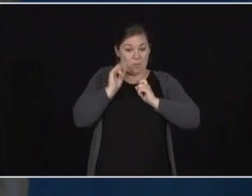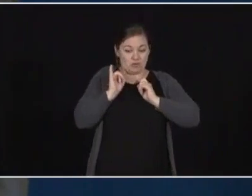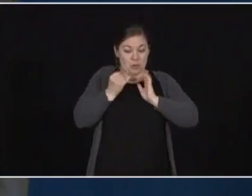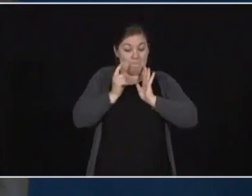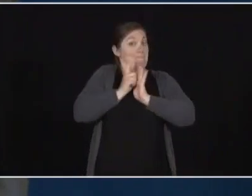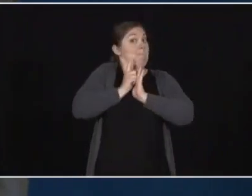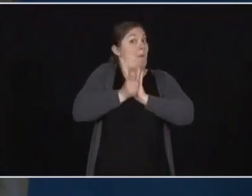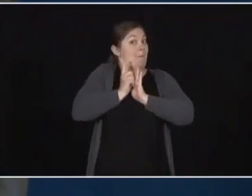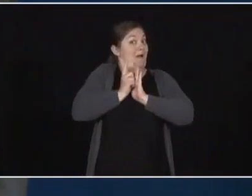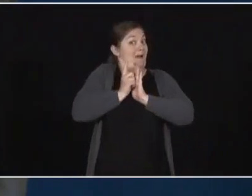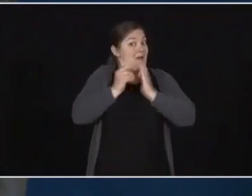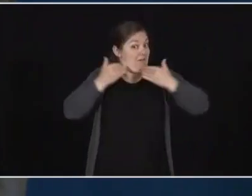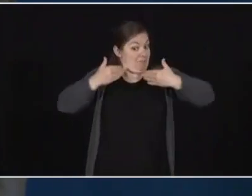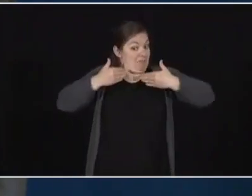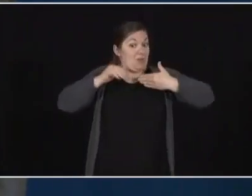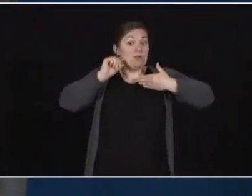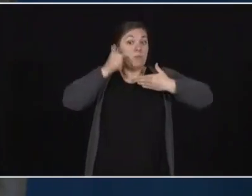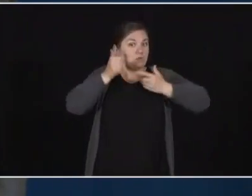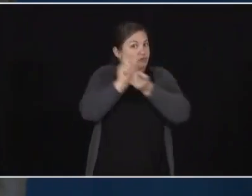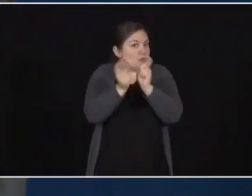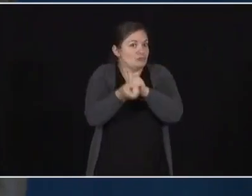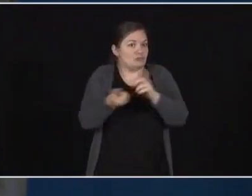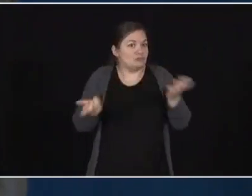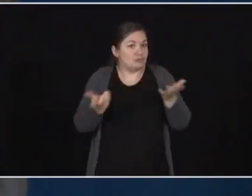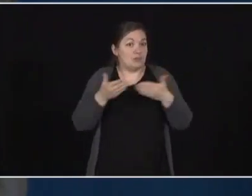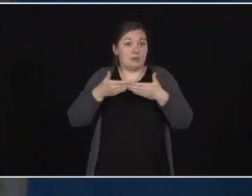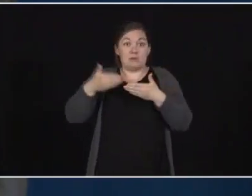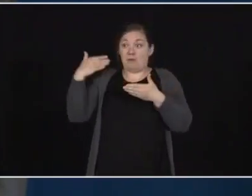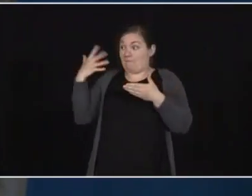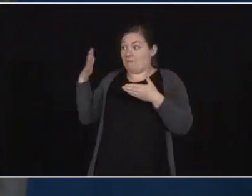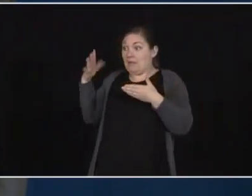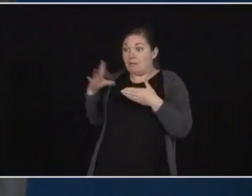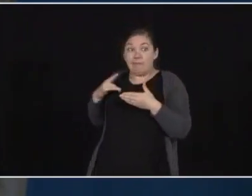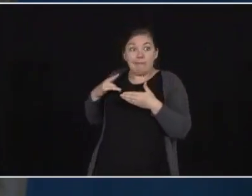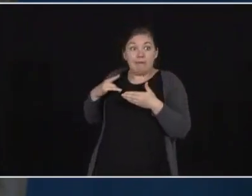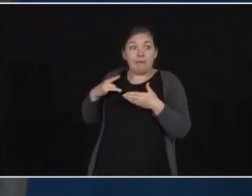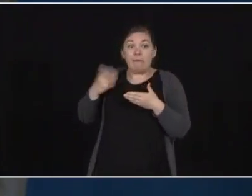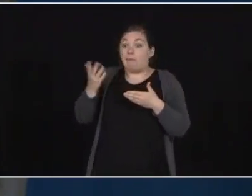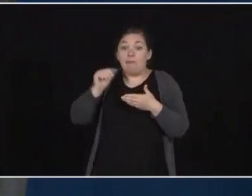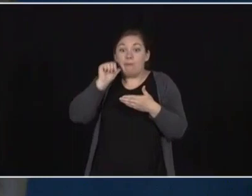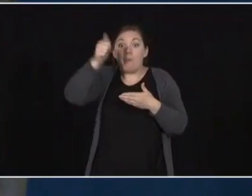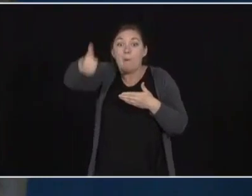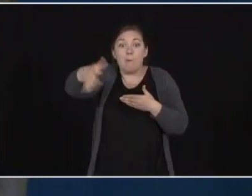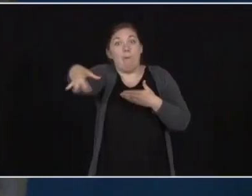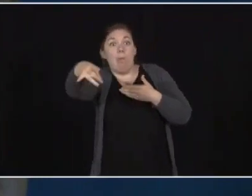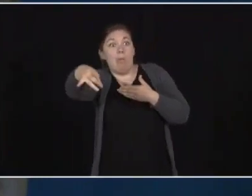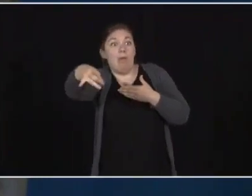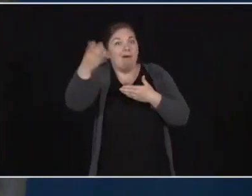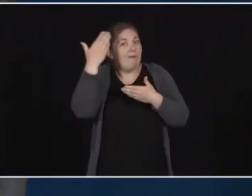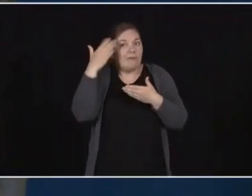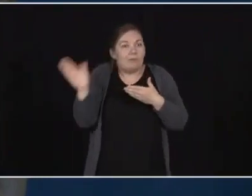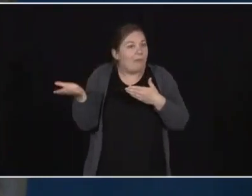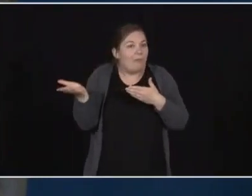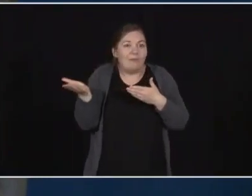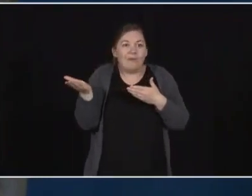or the hour or the minute when that test was done that the test is negative it does not mean that they did not necessarily have it.